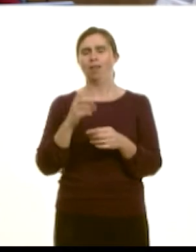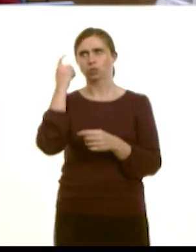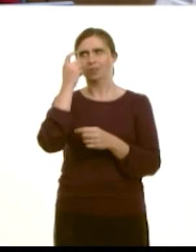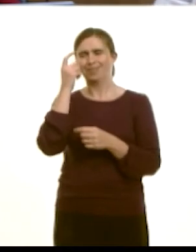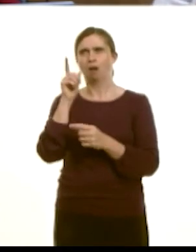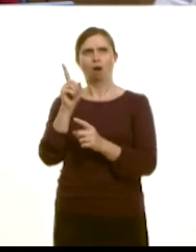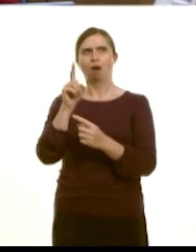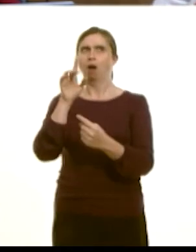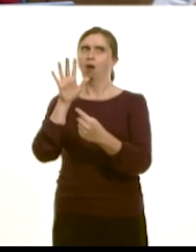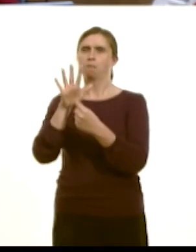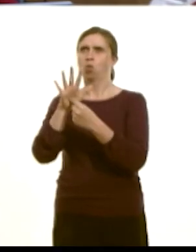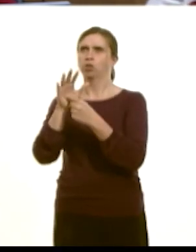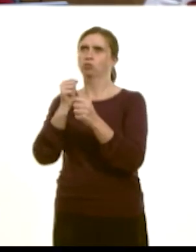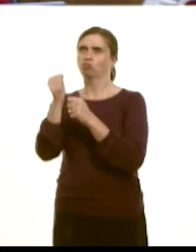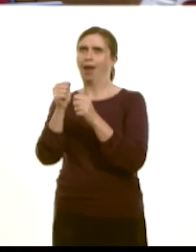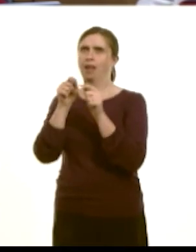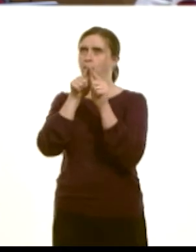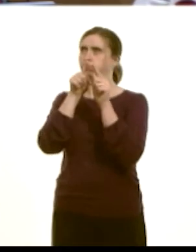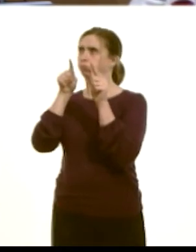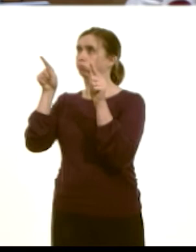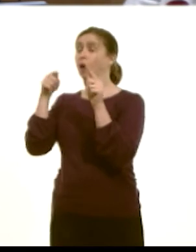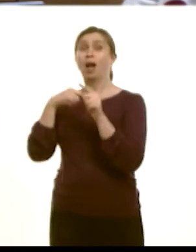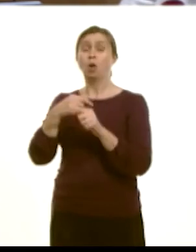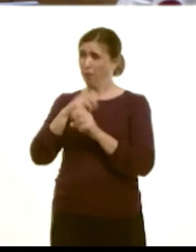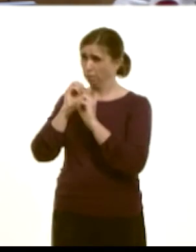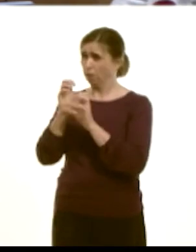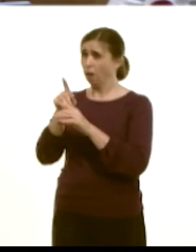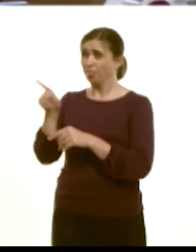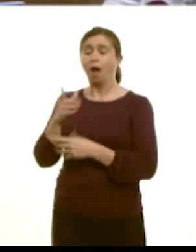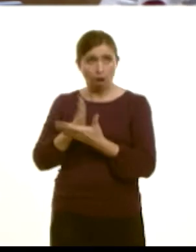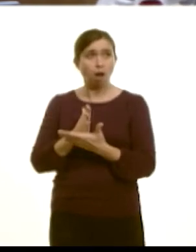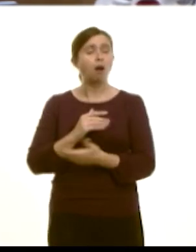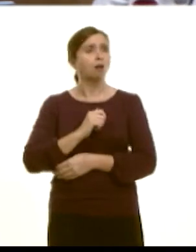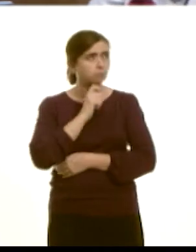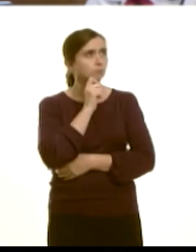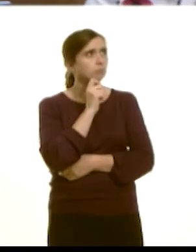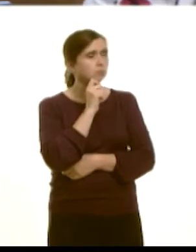I know that it is listening, because I remember before that there were schemes to create a